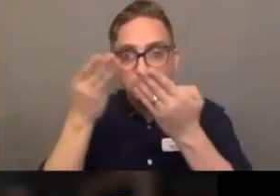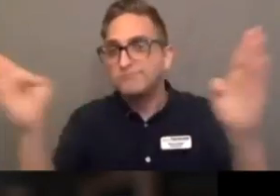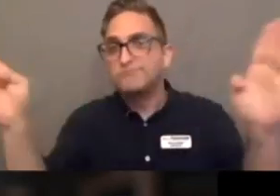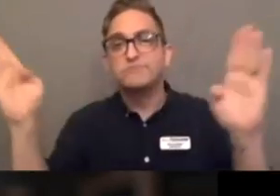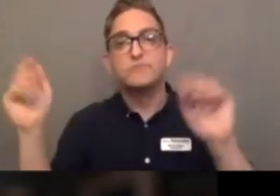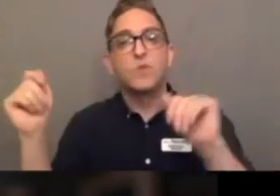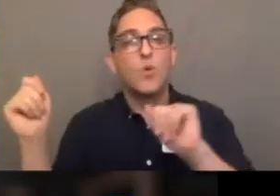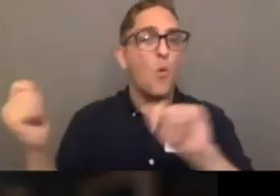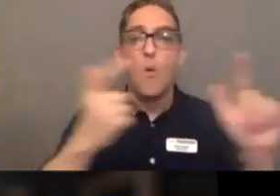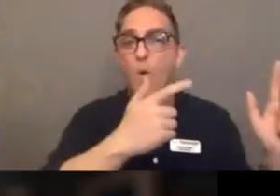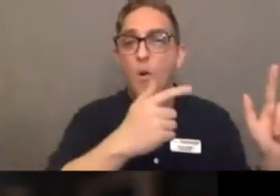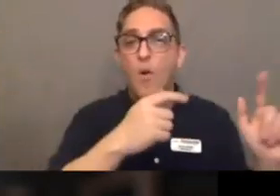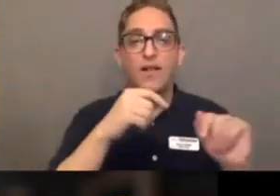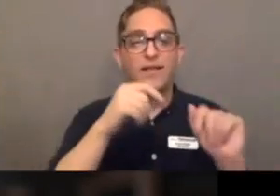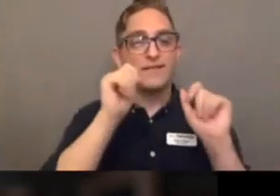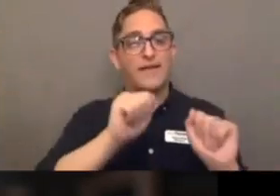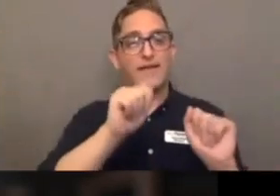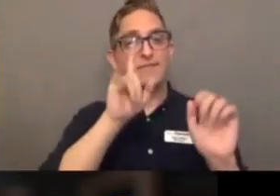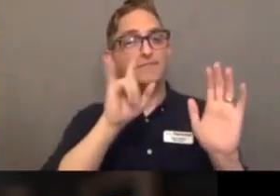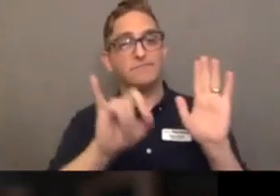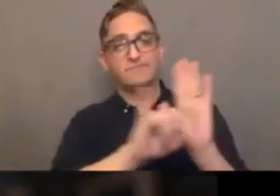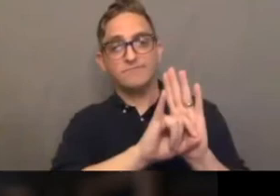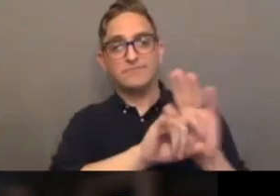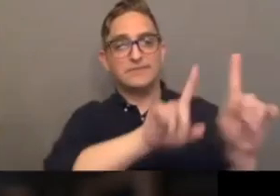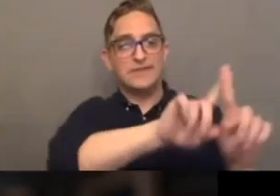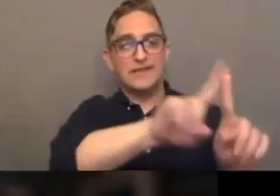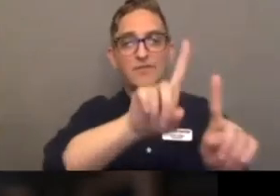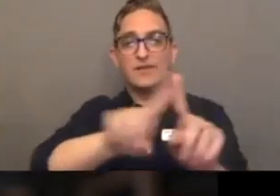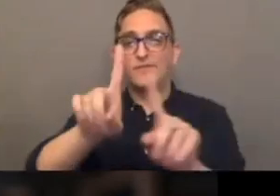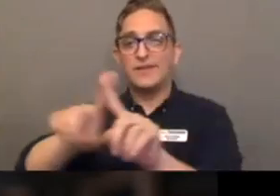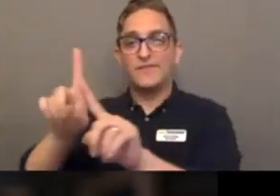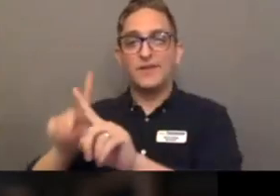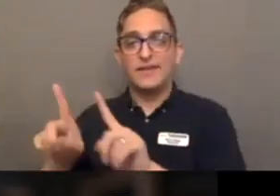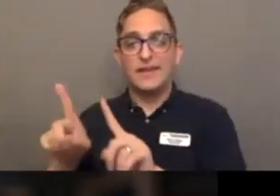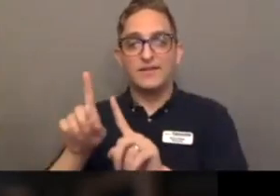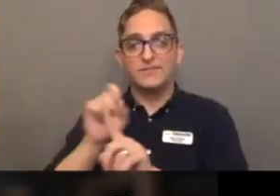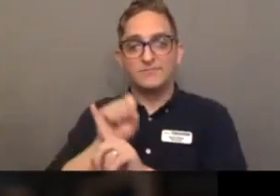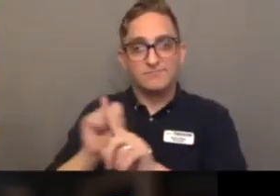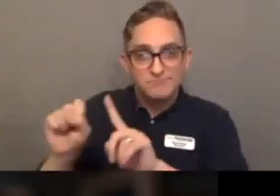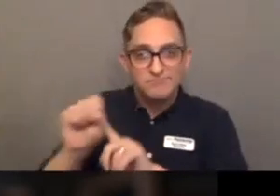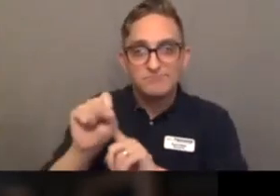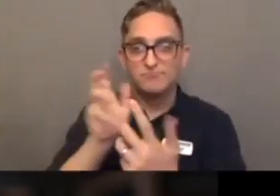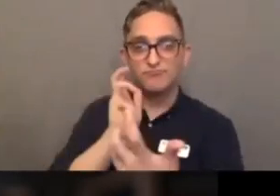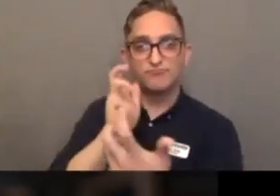of all of the dimensions. So if we have a continual process of getting people in front